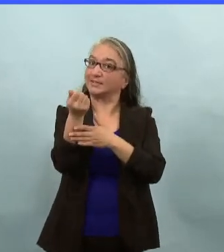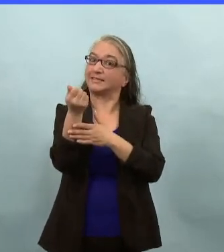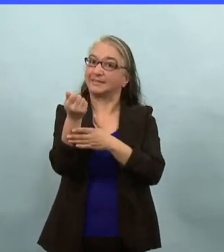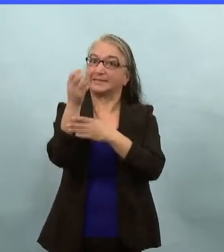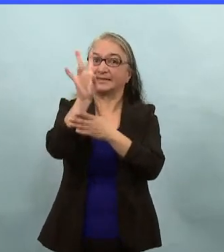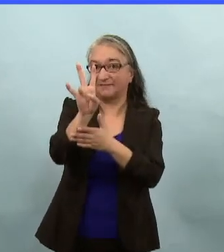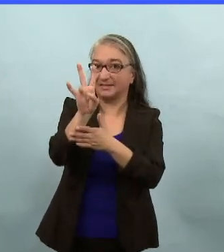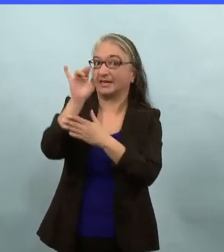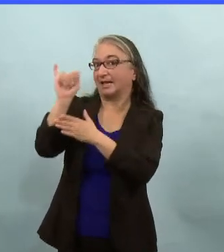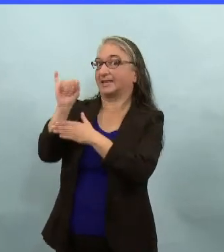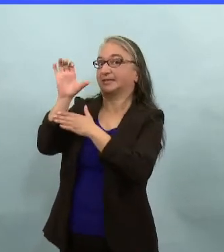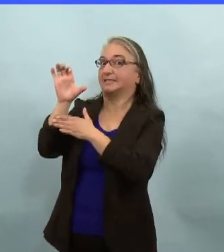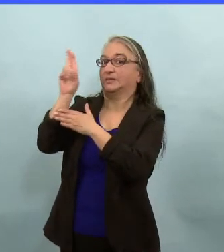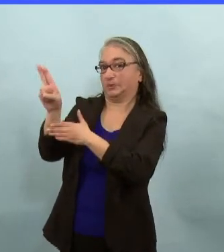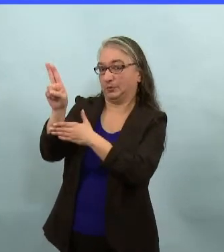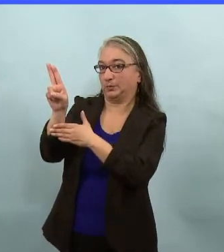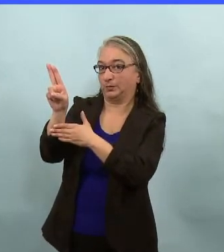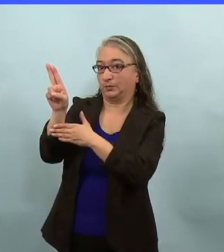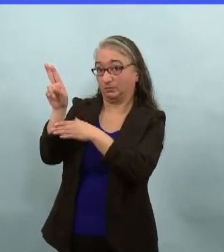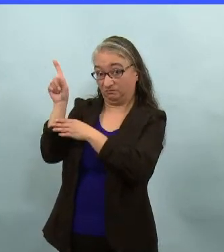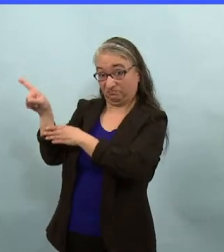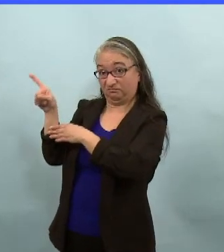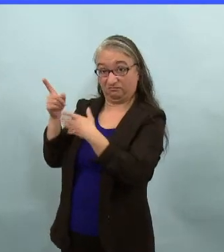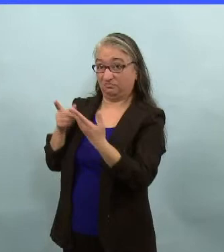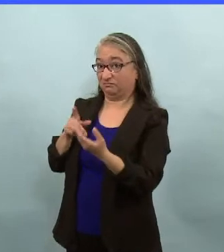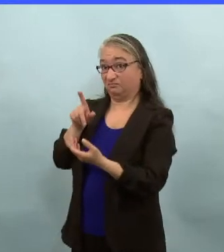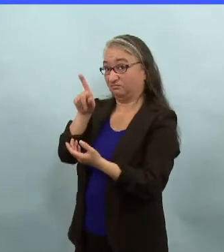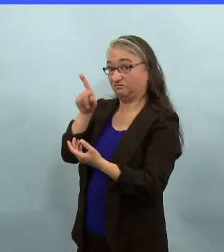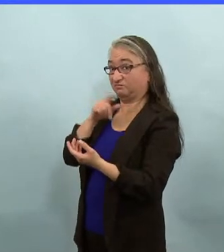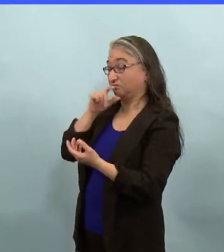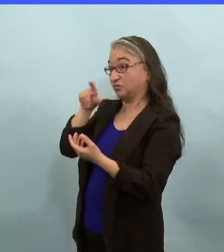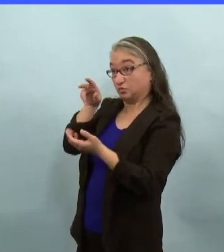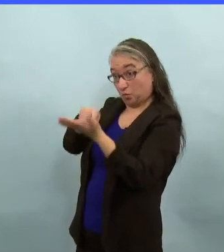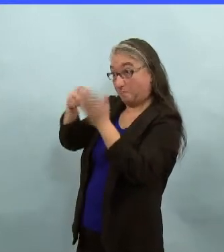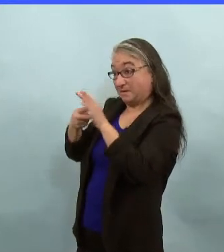ship patients to other provinces or states in the coming weeks i'm confident that they will continue